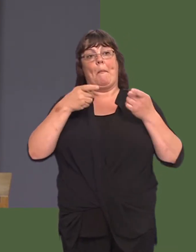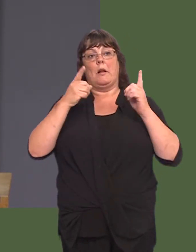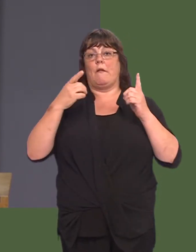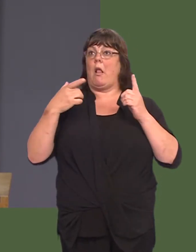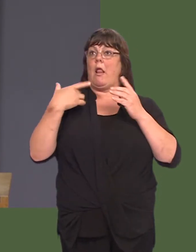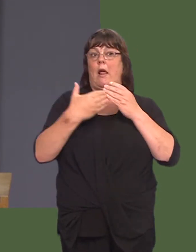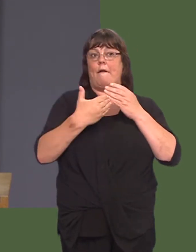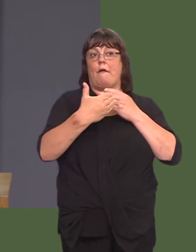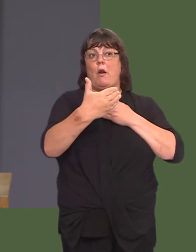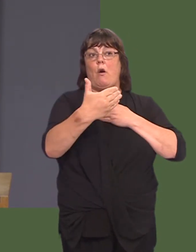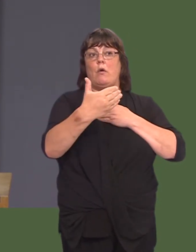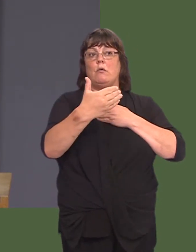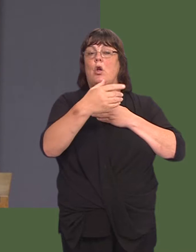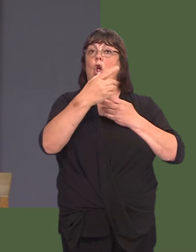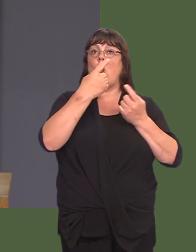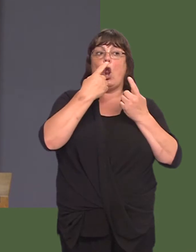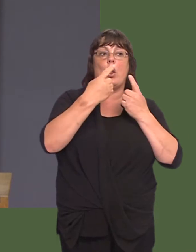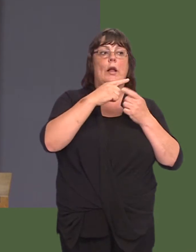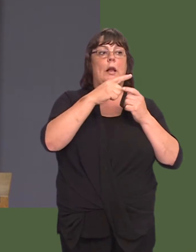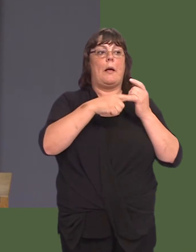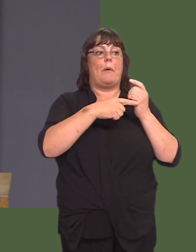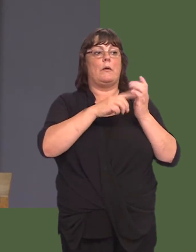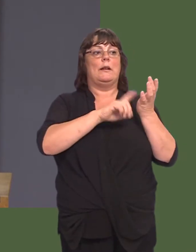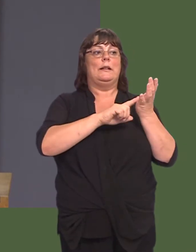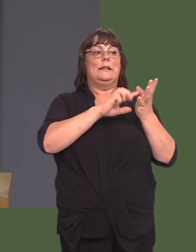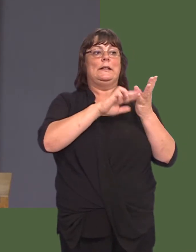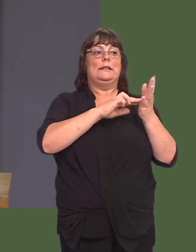Learning in relation to the situation in Llangennechóof persuasion and cajoling, bringing parents